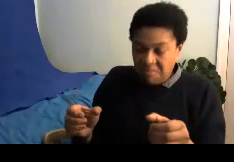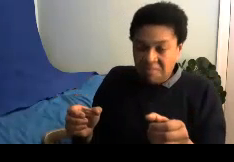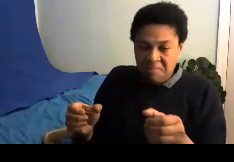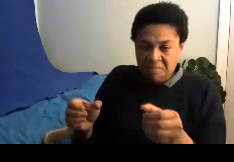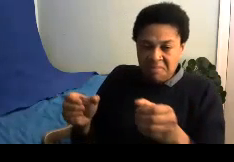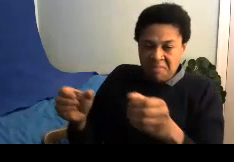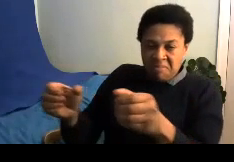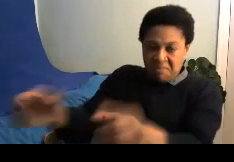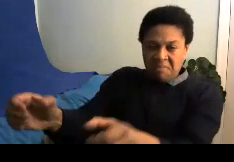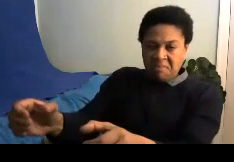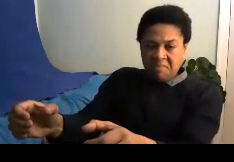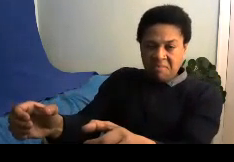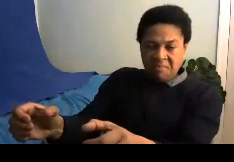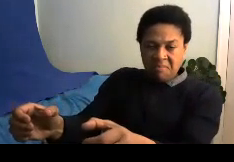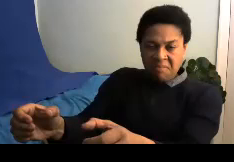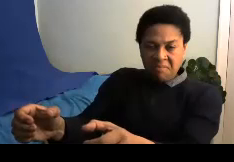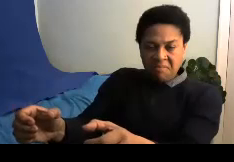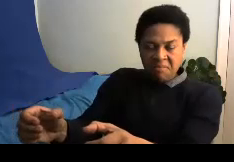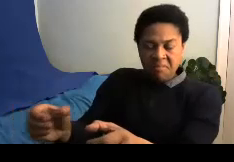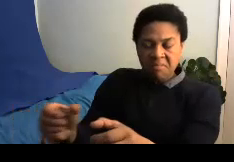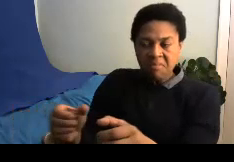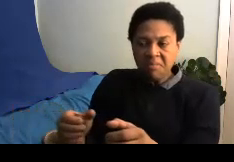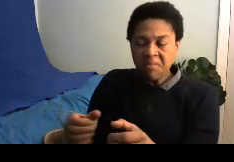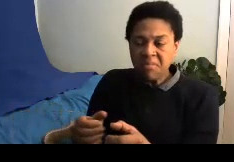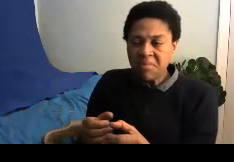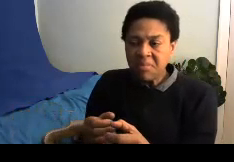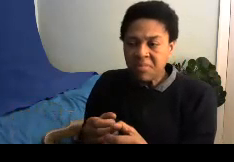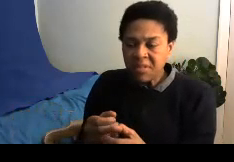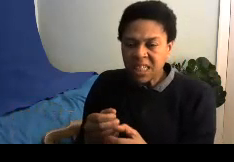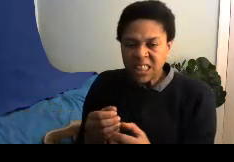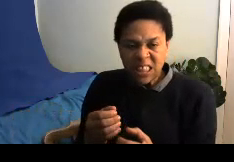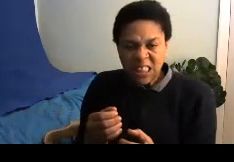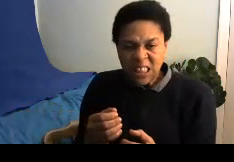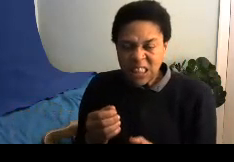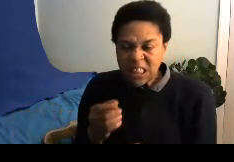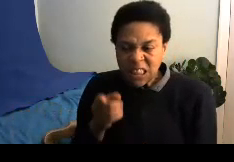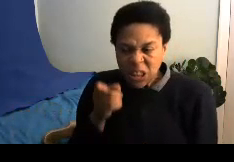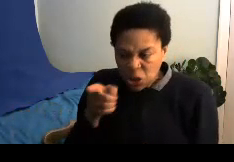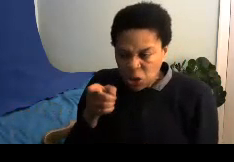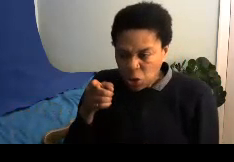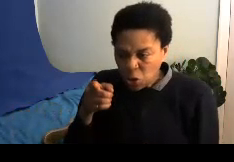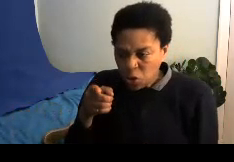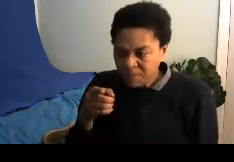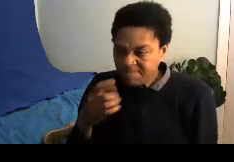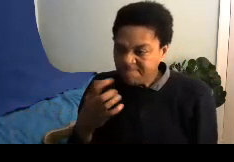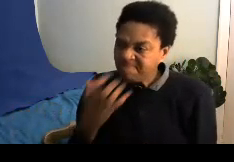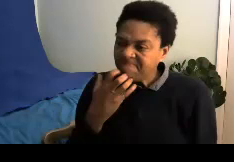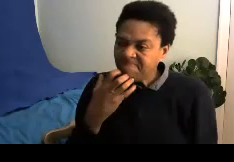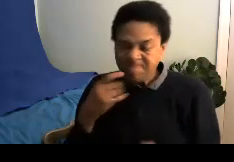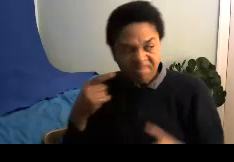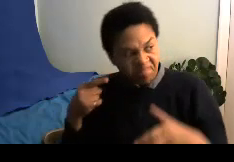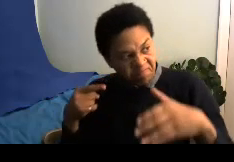himself. Through his teeth, he said, You have to get out of this house.